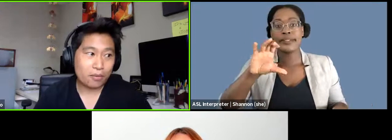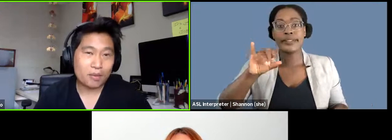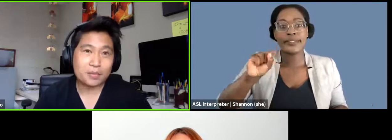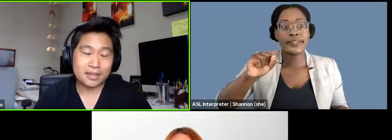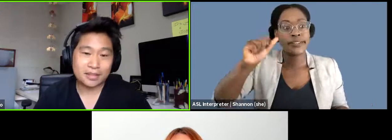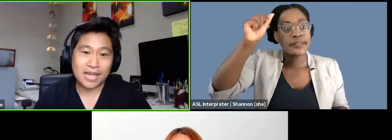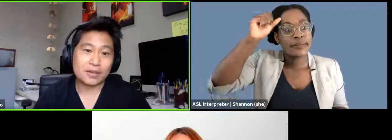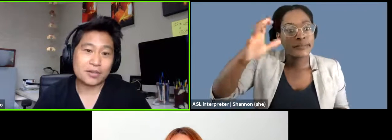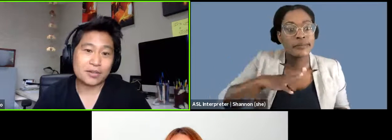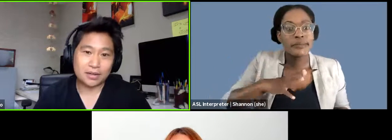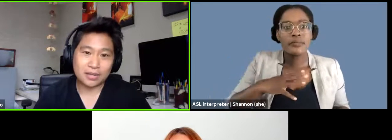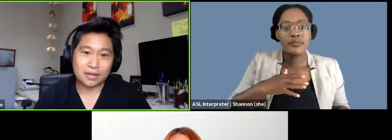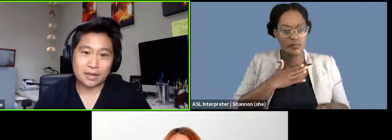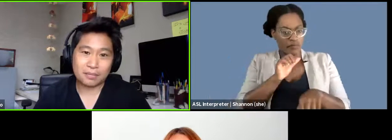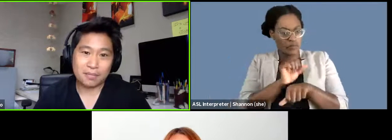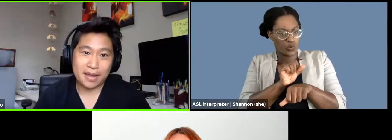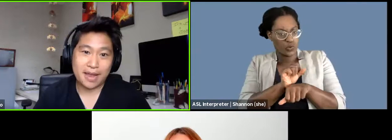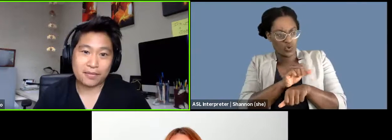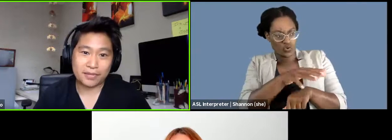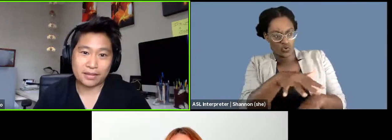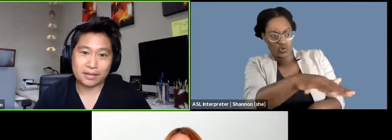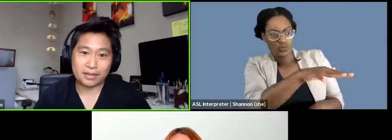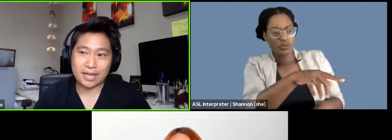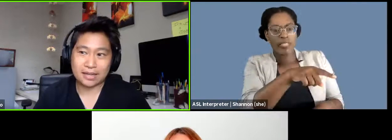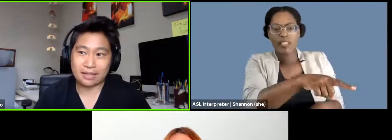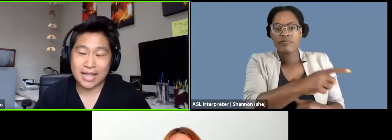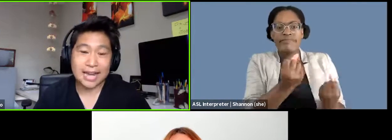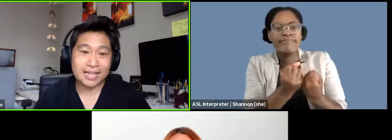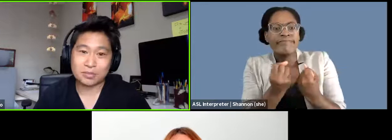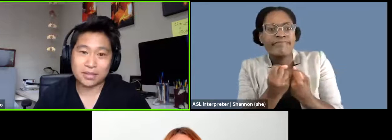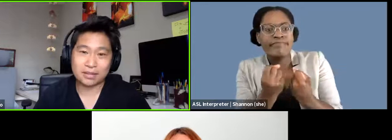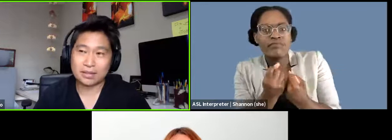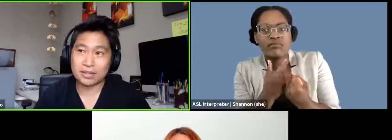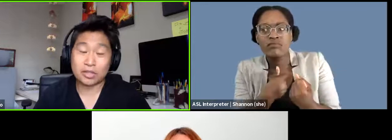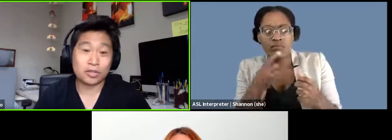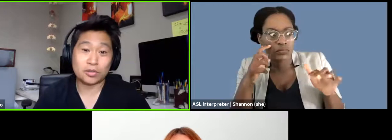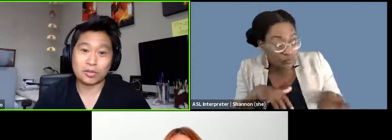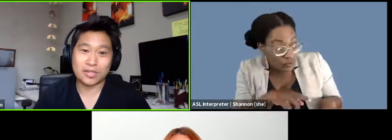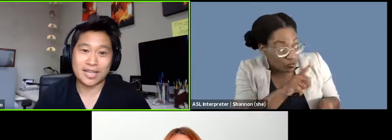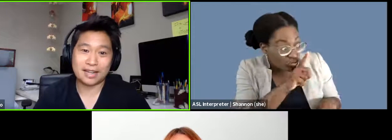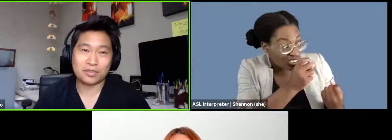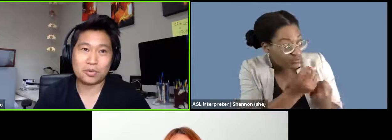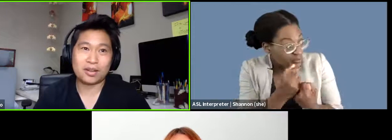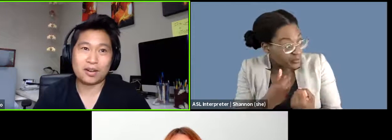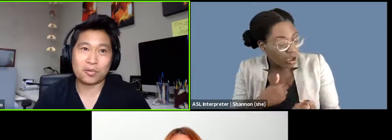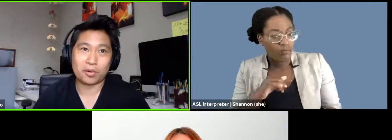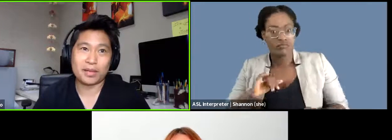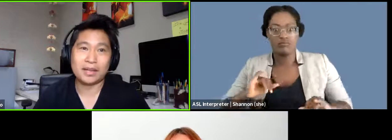are probably the loudest speakers on my behalf and that has been huge. It is really heartwarming.